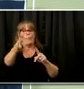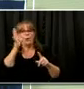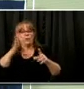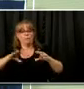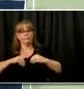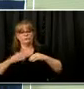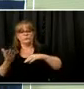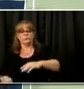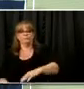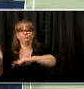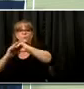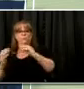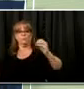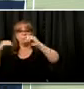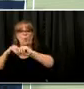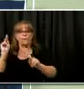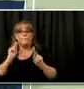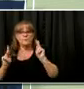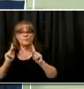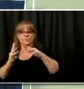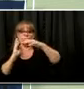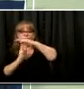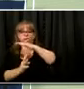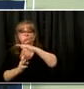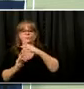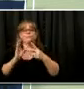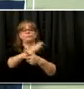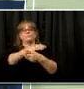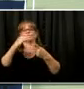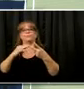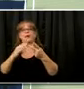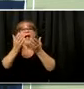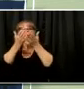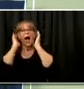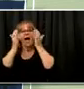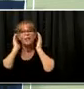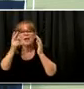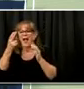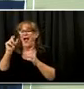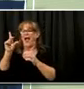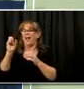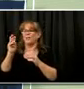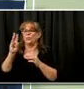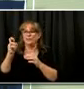will the state take a position on Halloween celebrations this year and trick-or-treating or will it leave that up to individual communities?